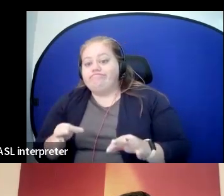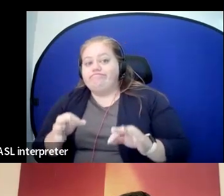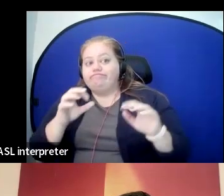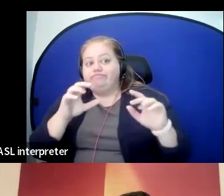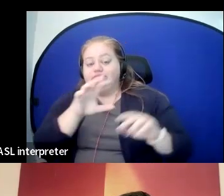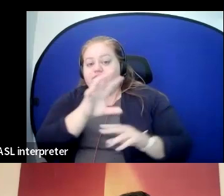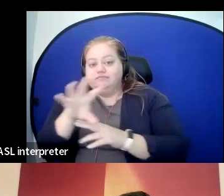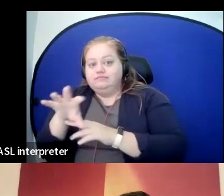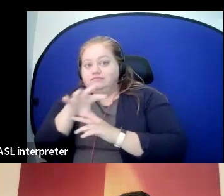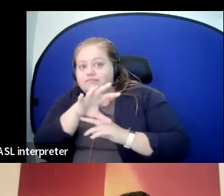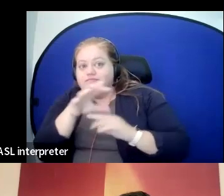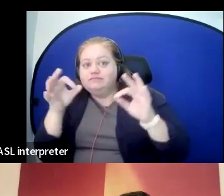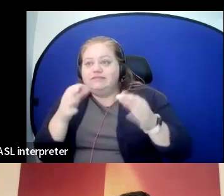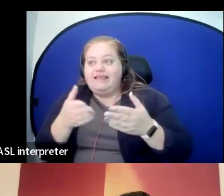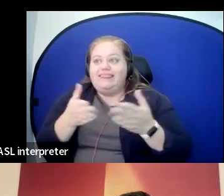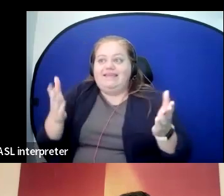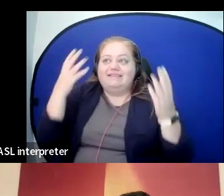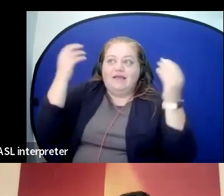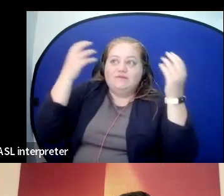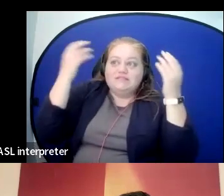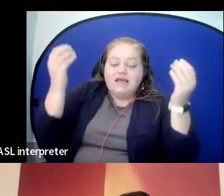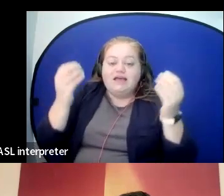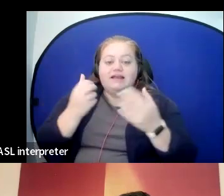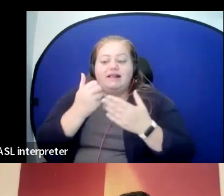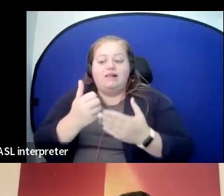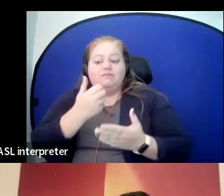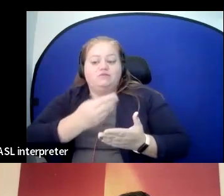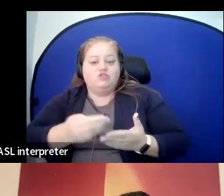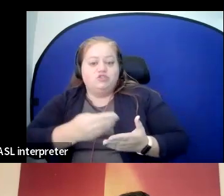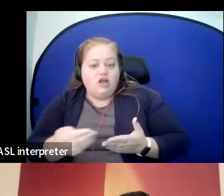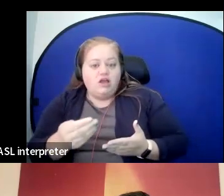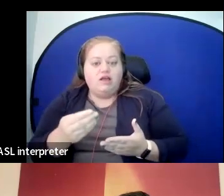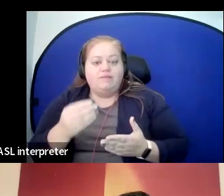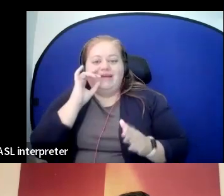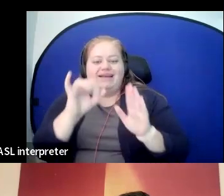to find objects during their shopping trips or identify things.